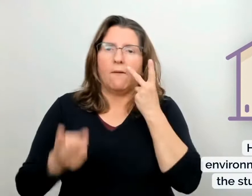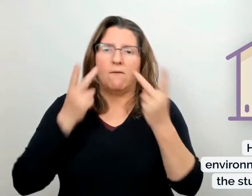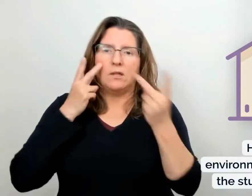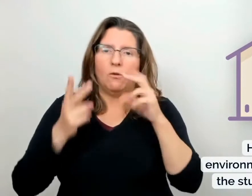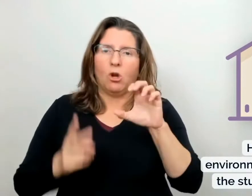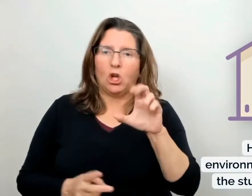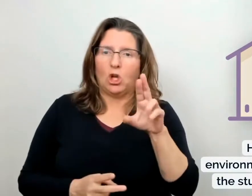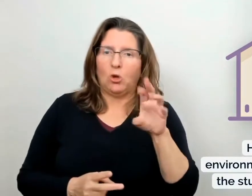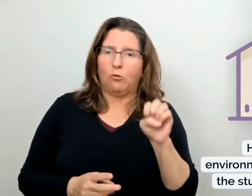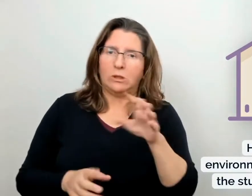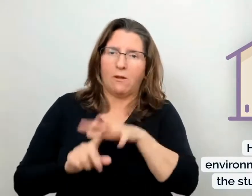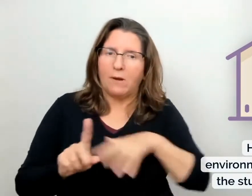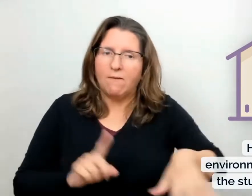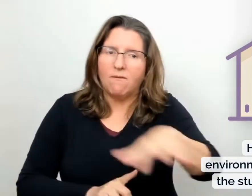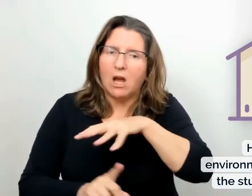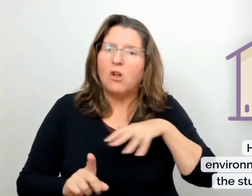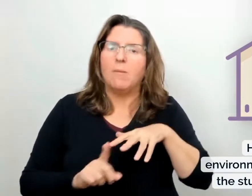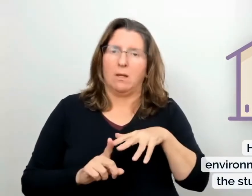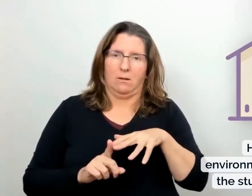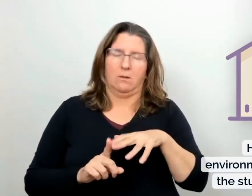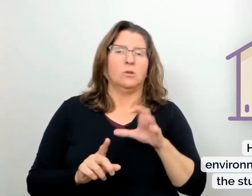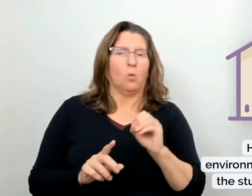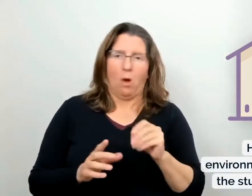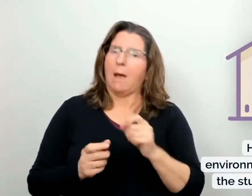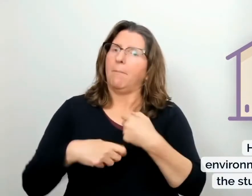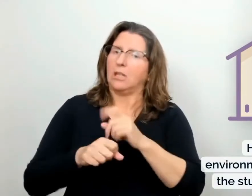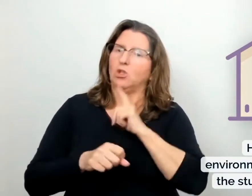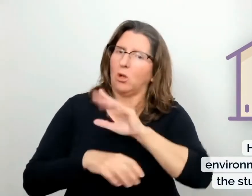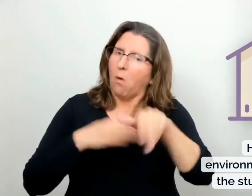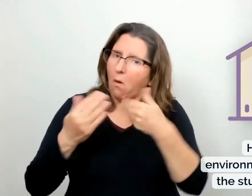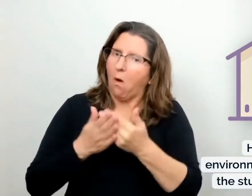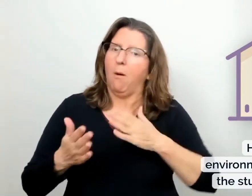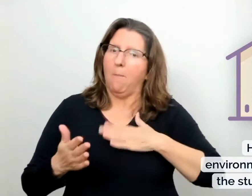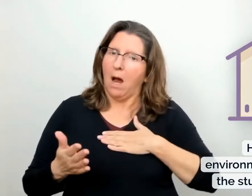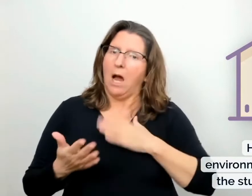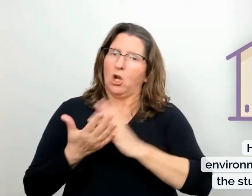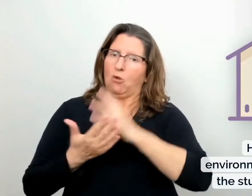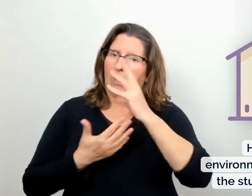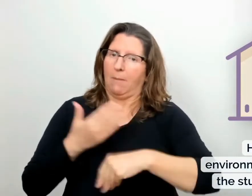I used visual cues everywhere. Our environment was full of them.